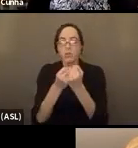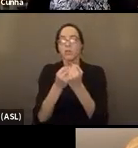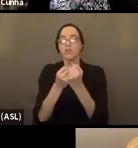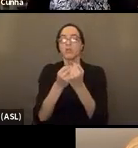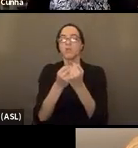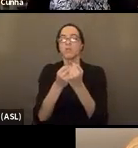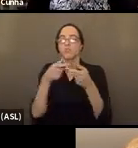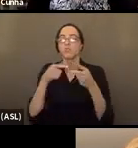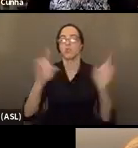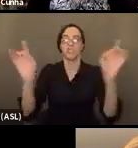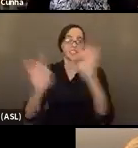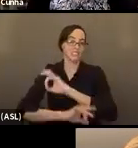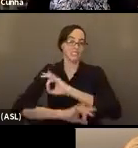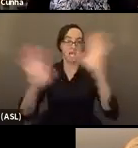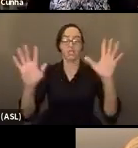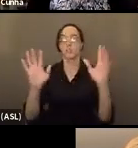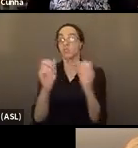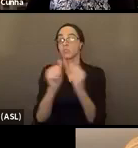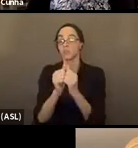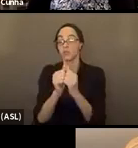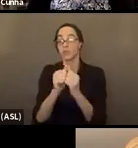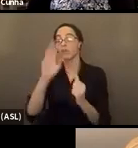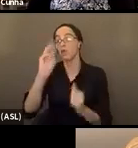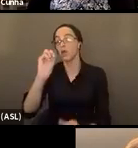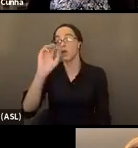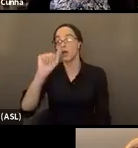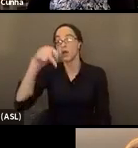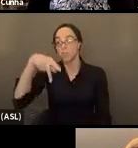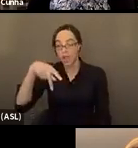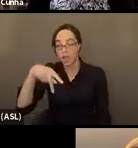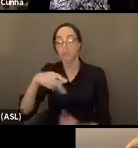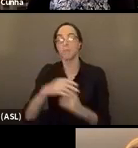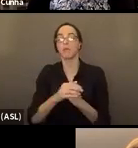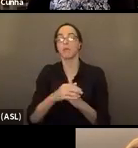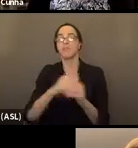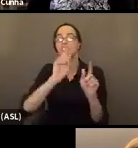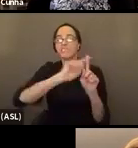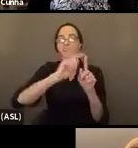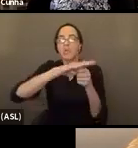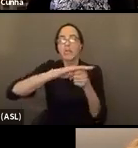have been evacuated or are under warnings i'll put that into the chat too and then i think i